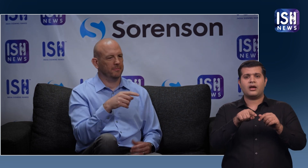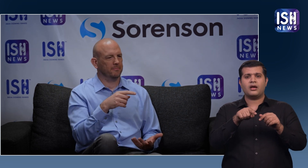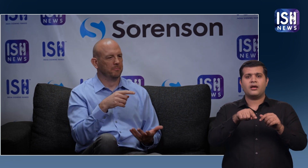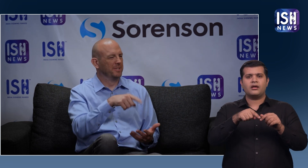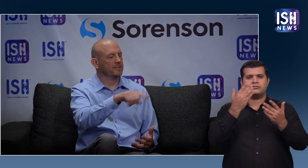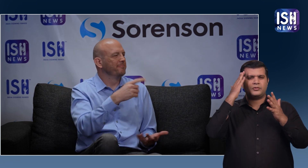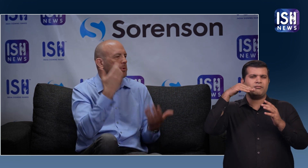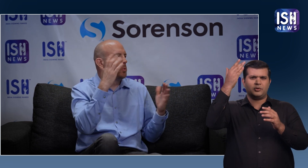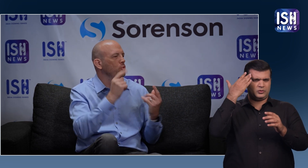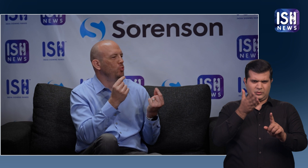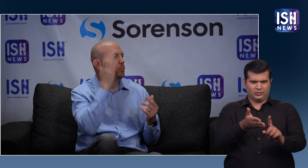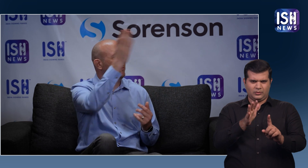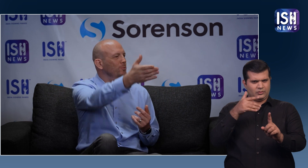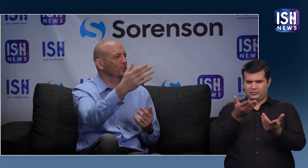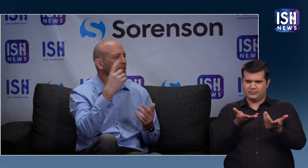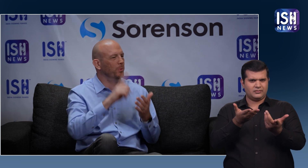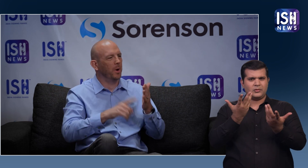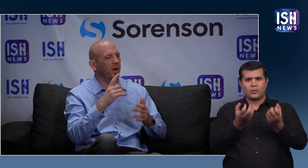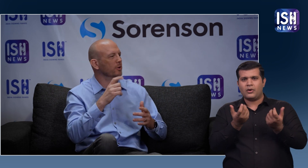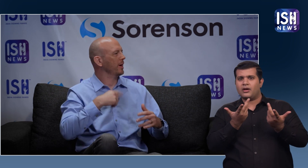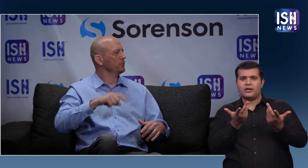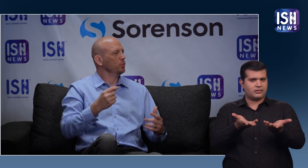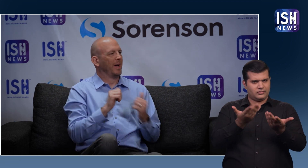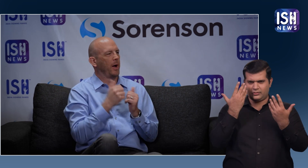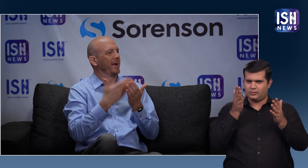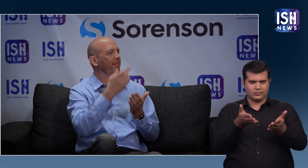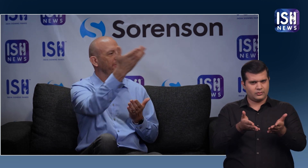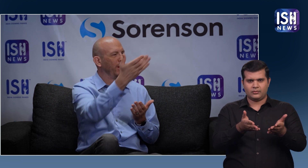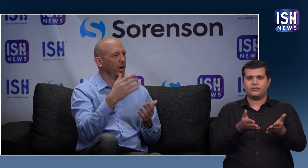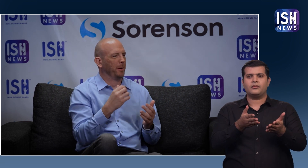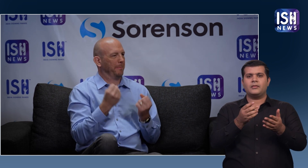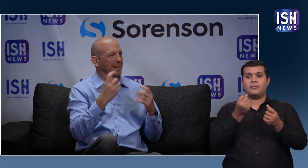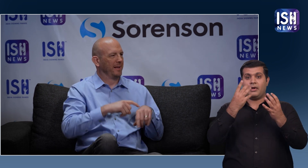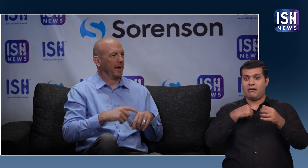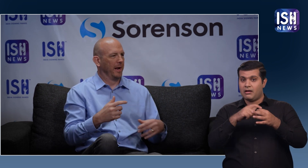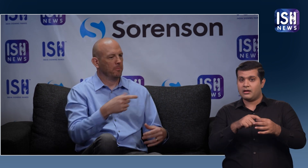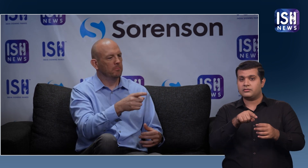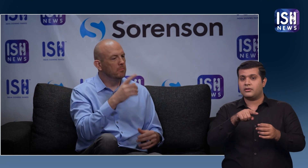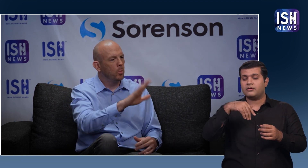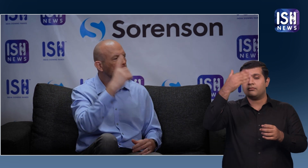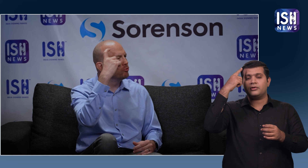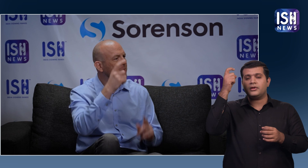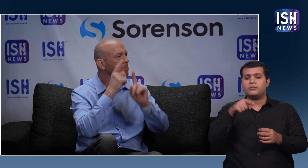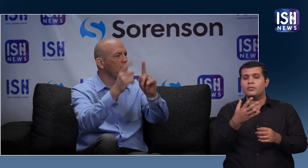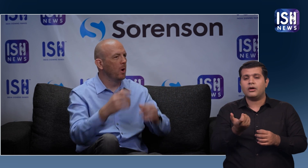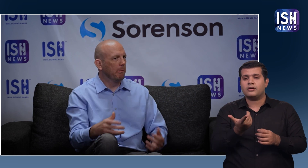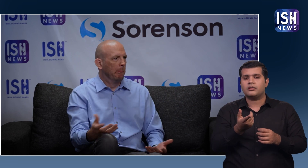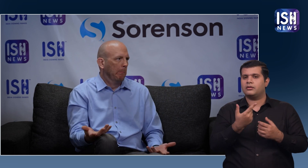you don't know what you will do in the future and what you need to do to get there? Many times you don't know what your dream is.